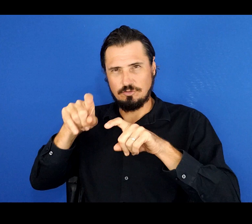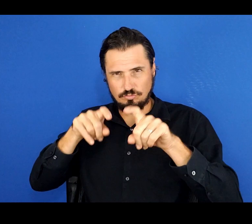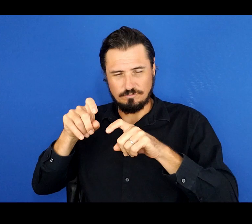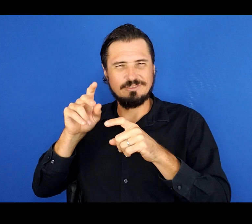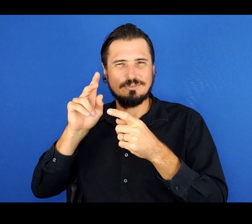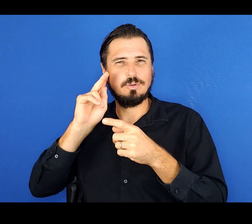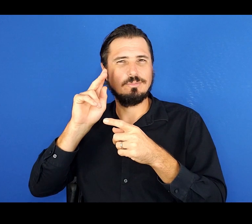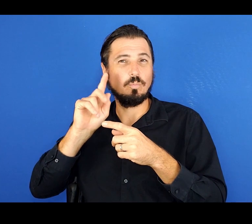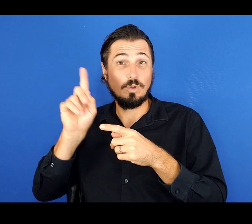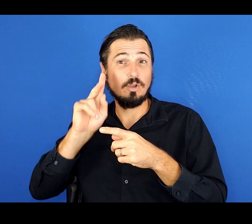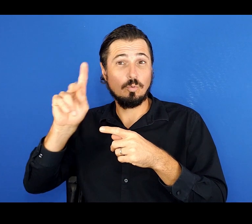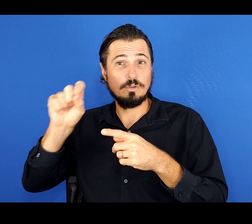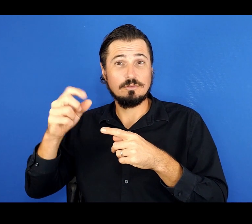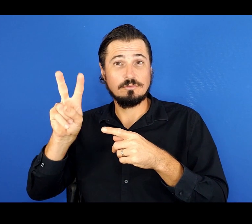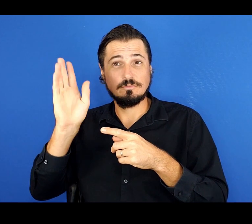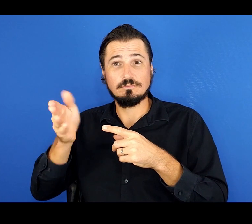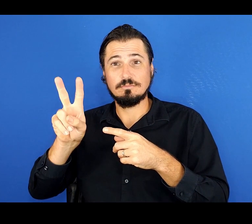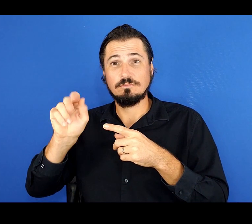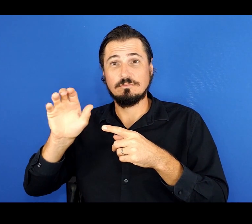kauai.gov/vaccine